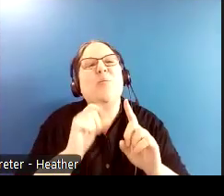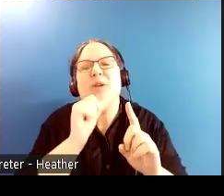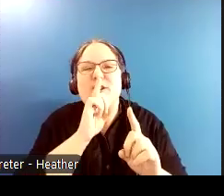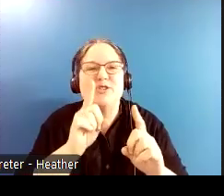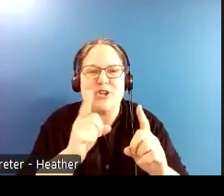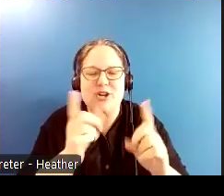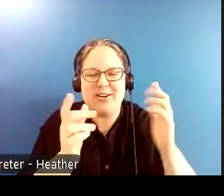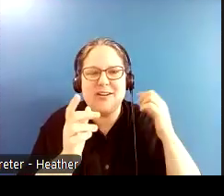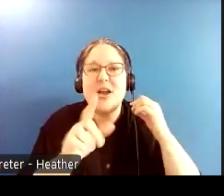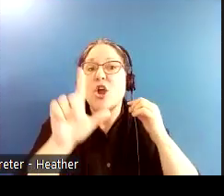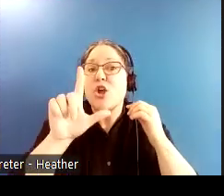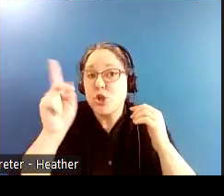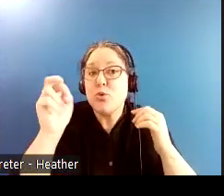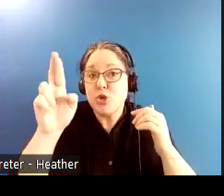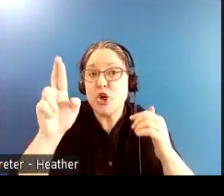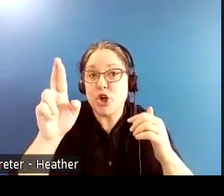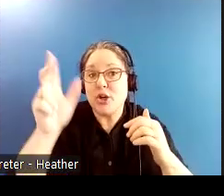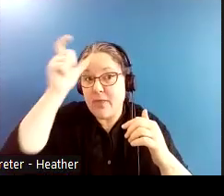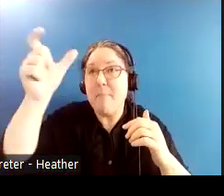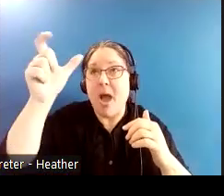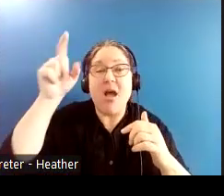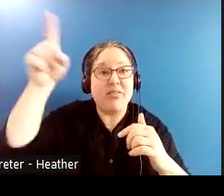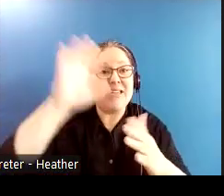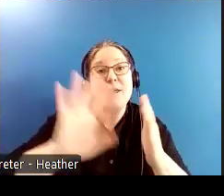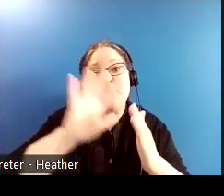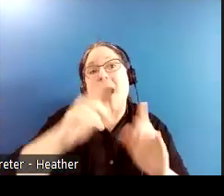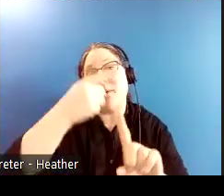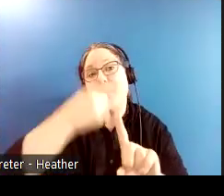lunar calendar is a good guess because the lunar month is about 29 days long. So,